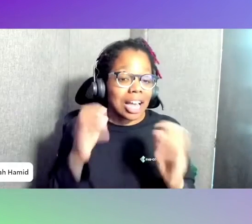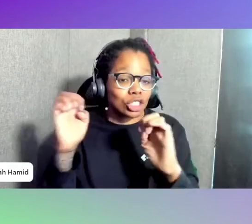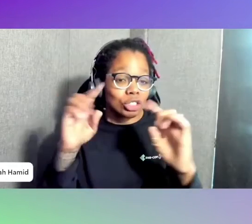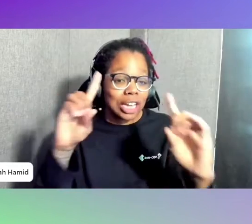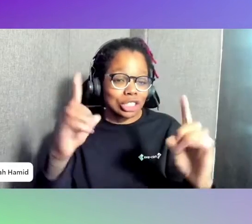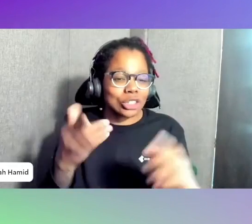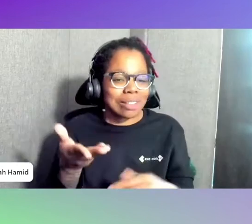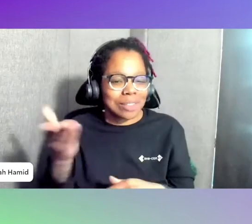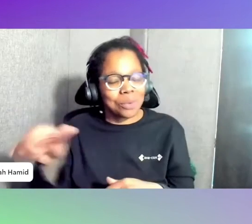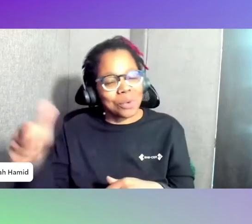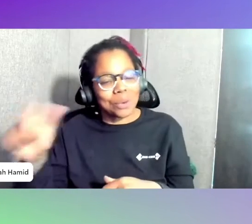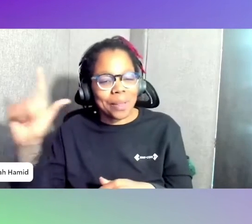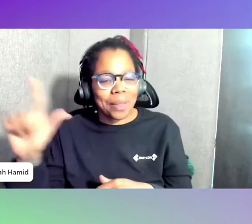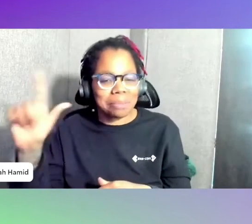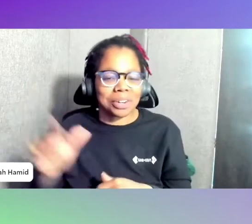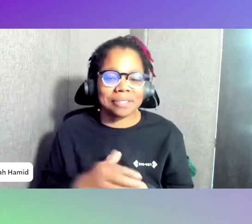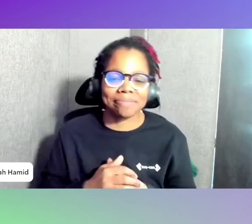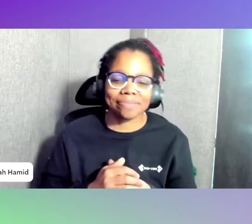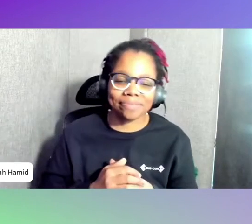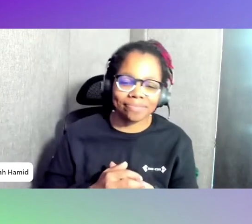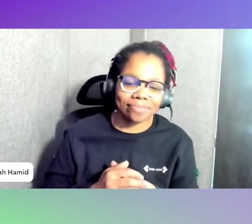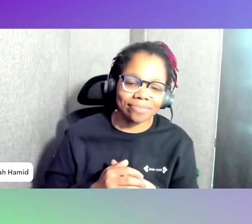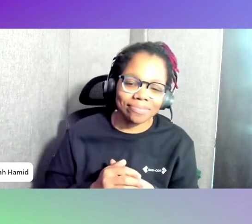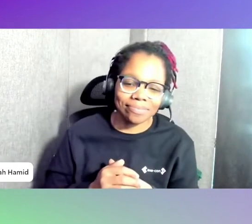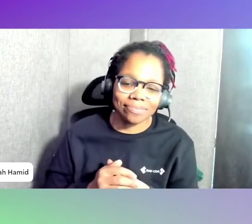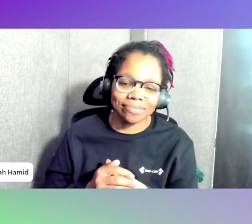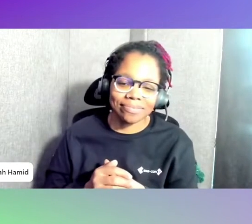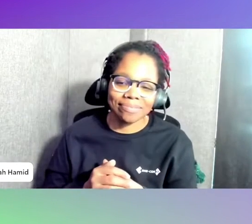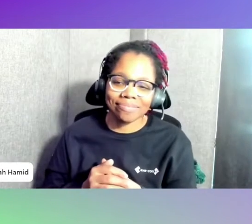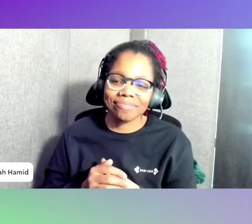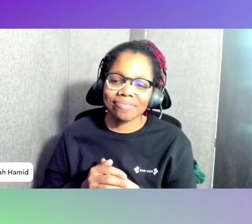well as doing some tactile energy